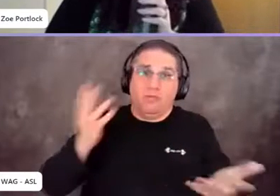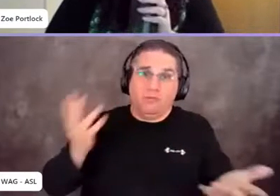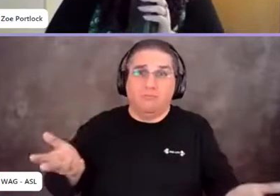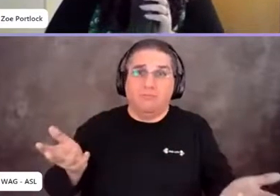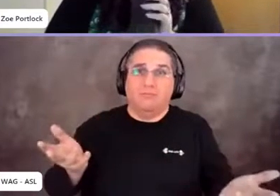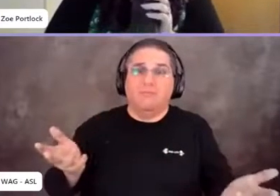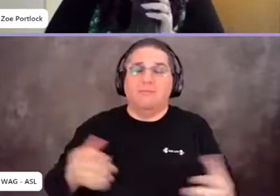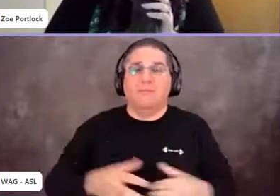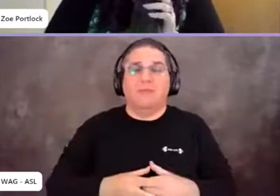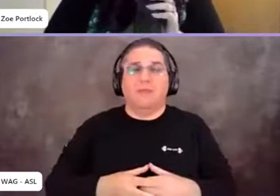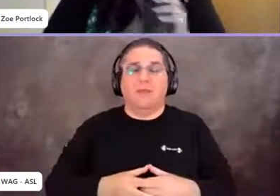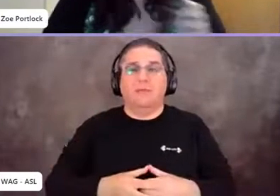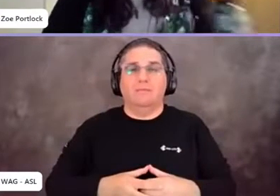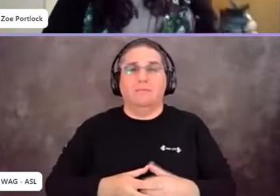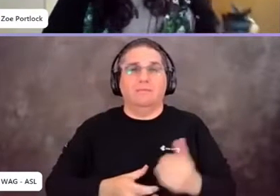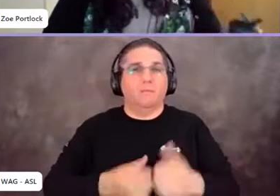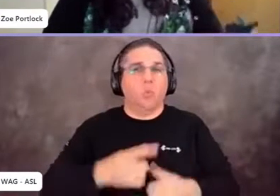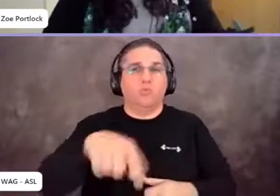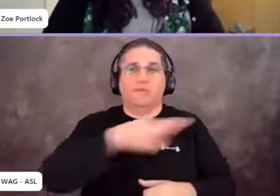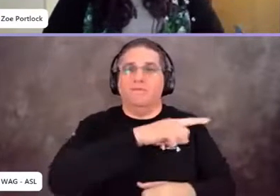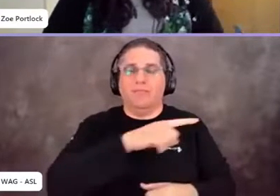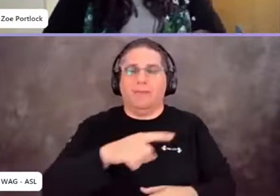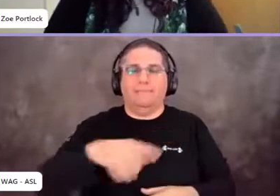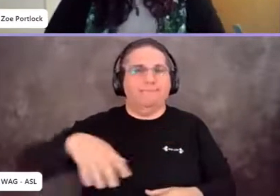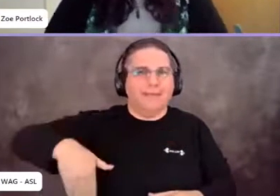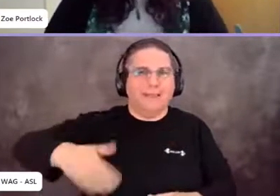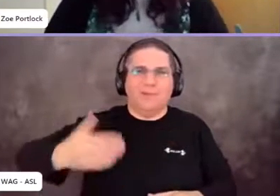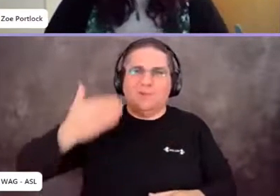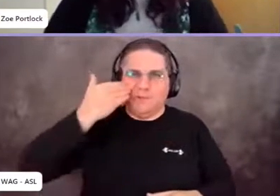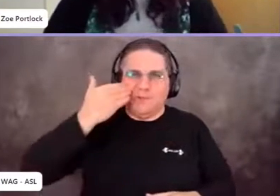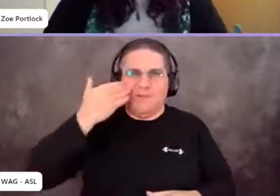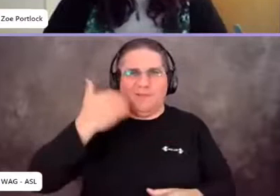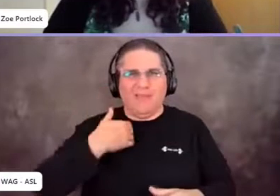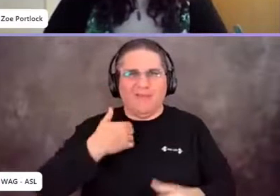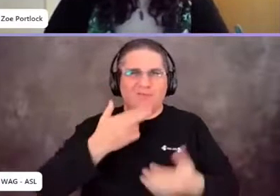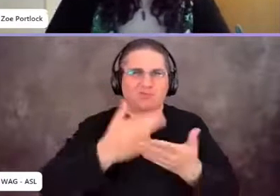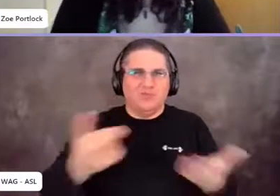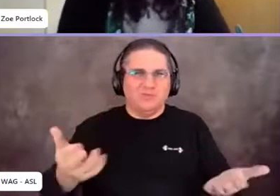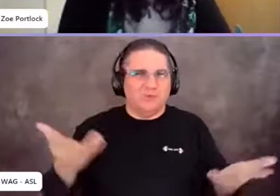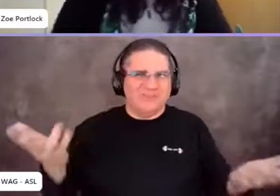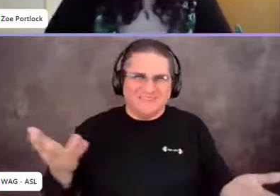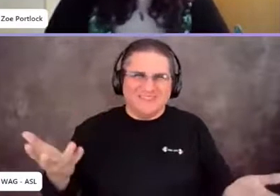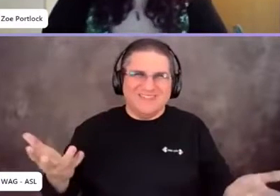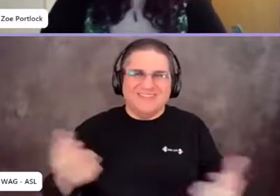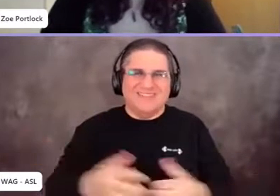[ARPITHA] Similarly, people wanted to know how to go about it and where to get